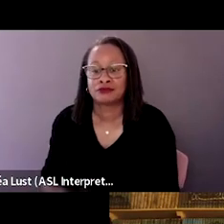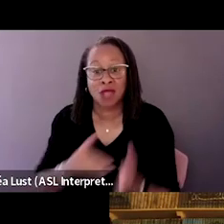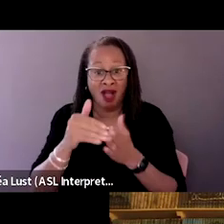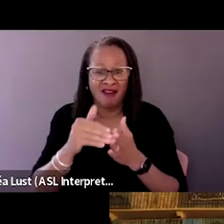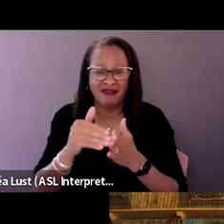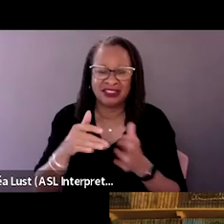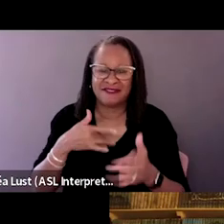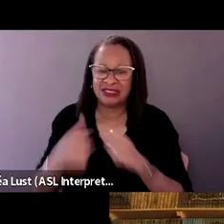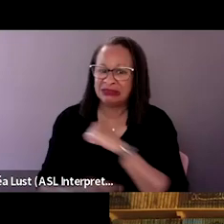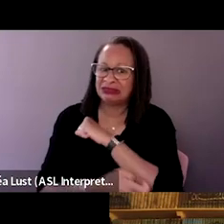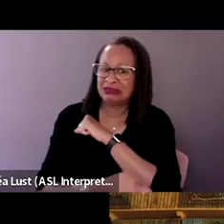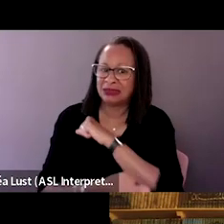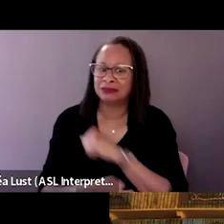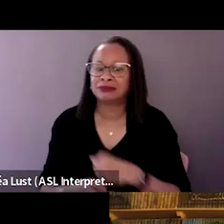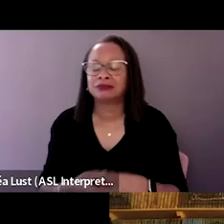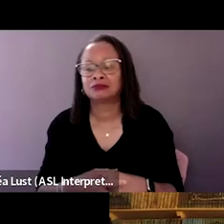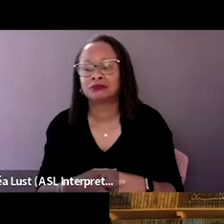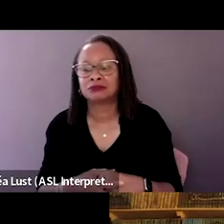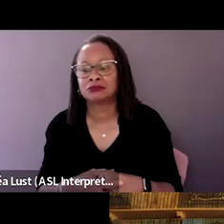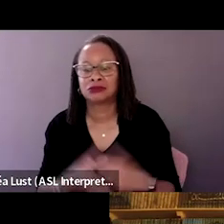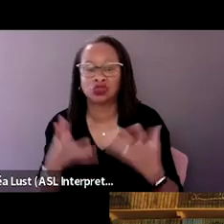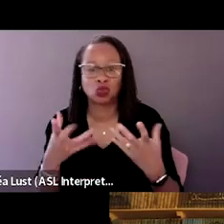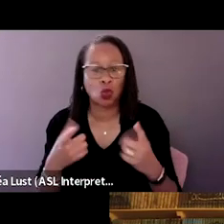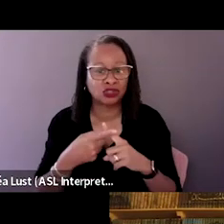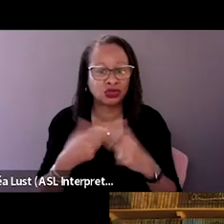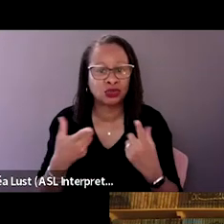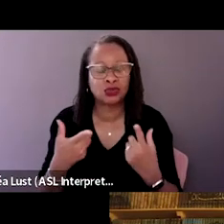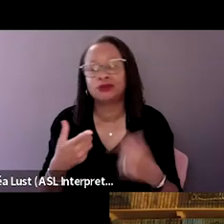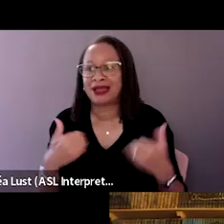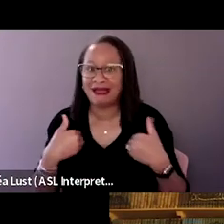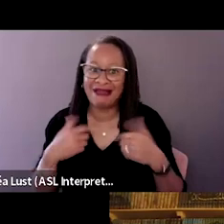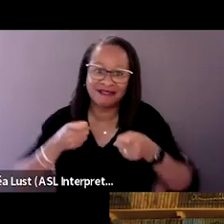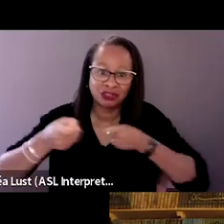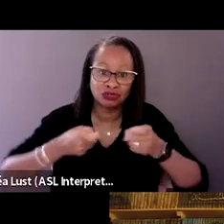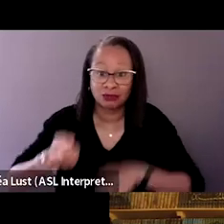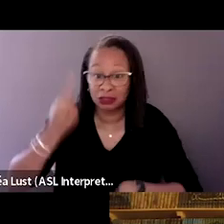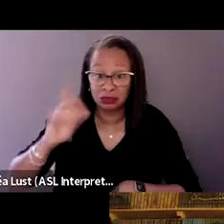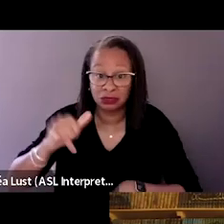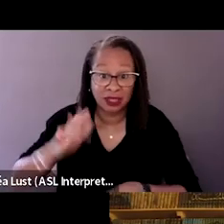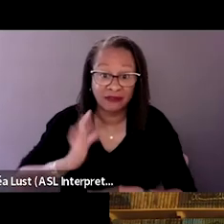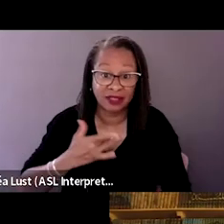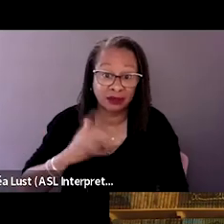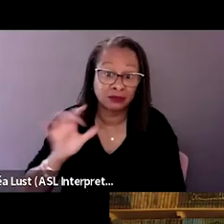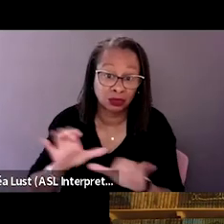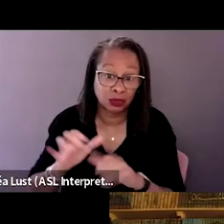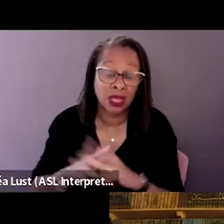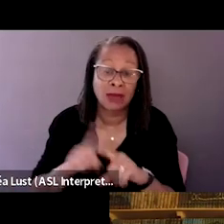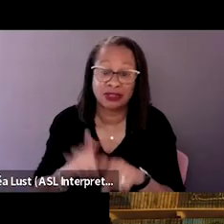to sort of want to keep control, and I understand that feeling. But if you're at that stage in your career,